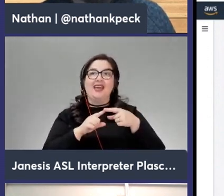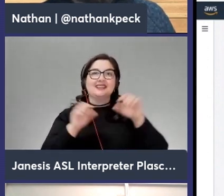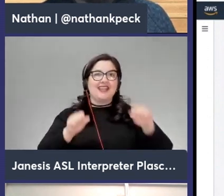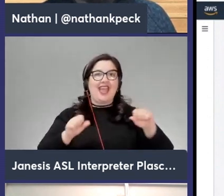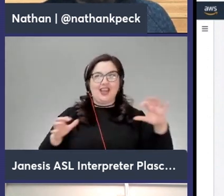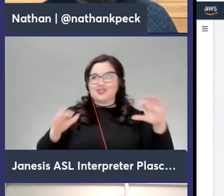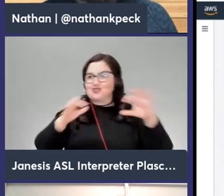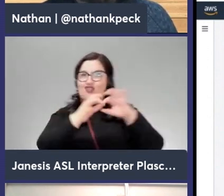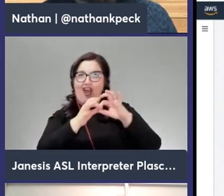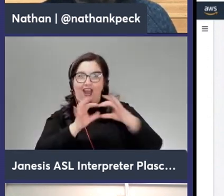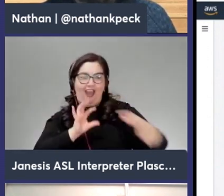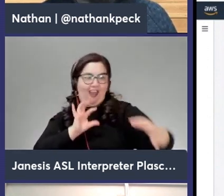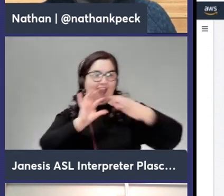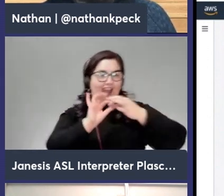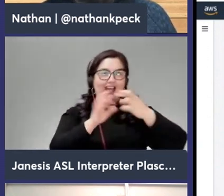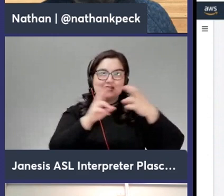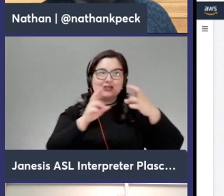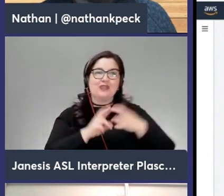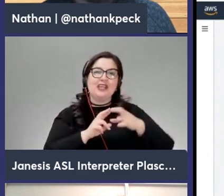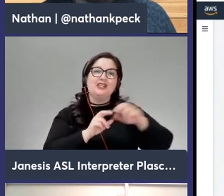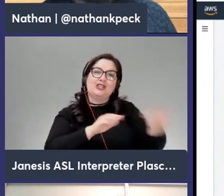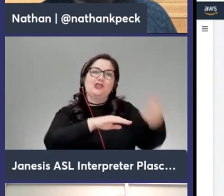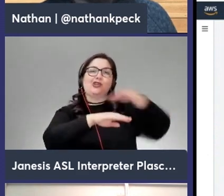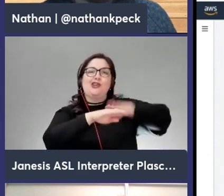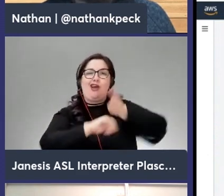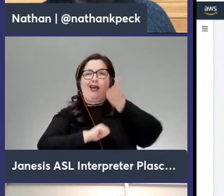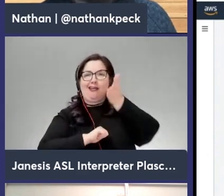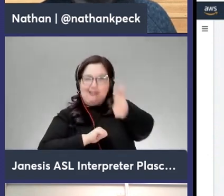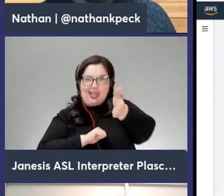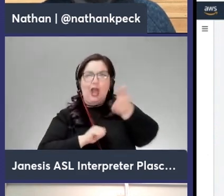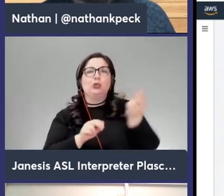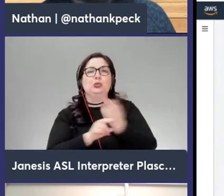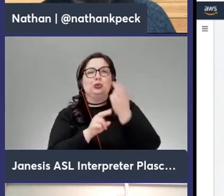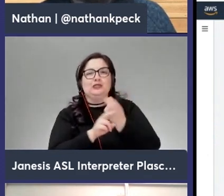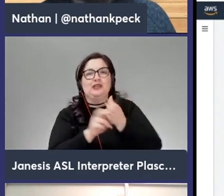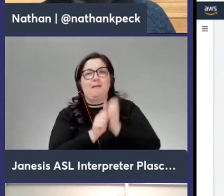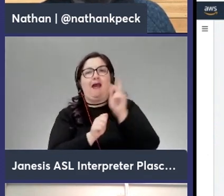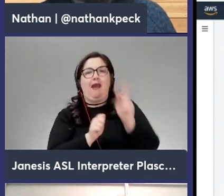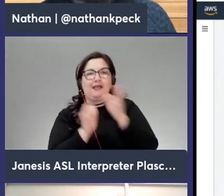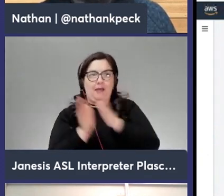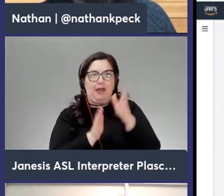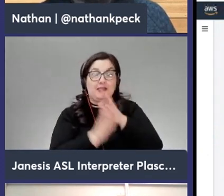you can just turn it on here using a backup plan also. And once you have specified all the settings,